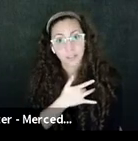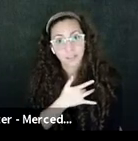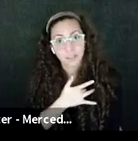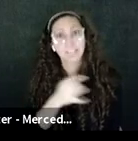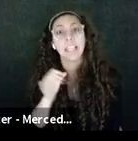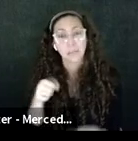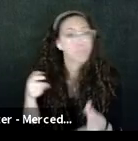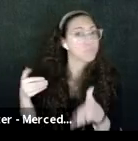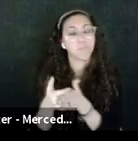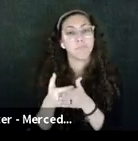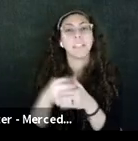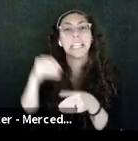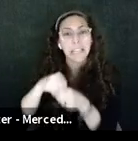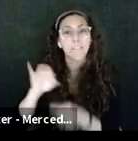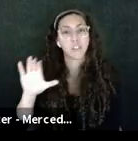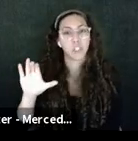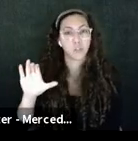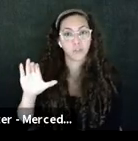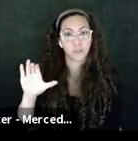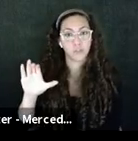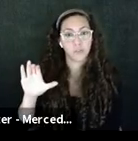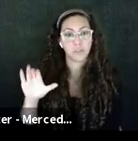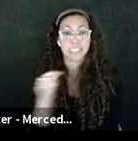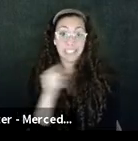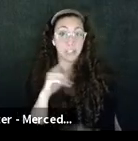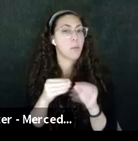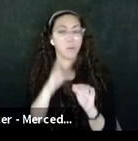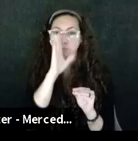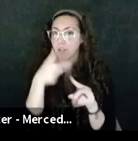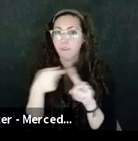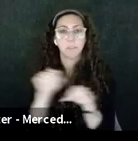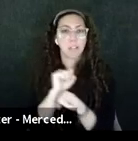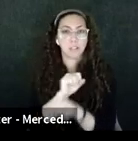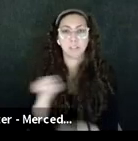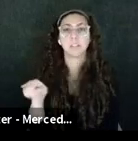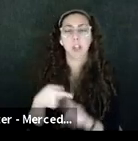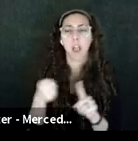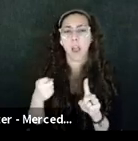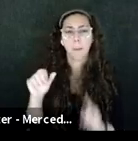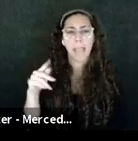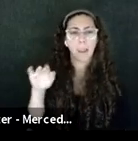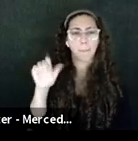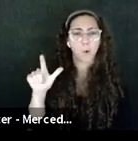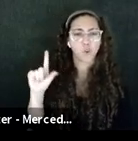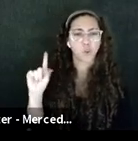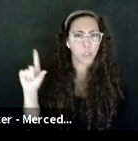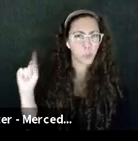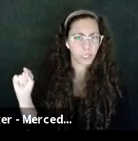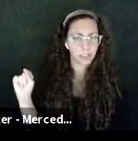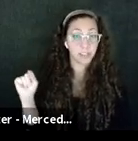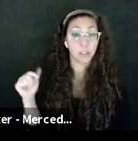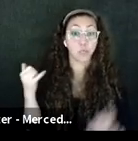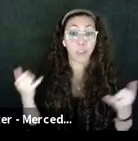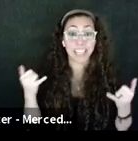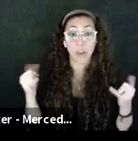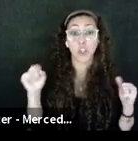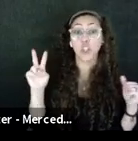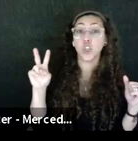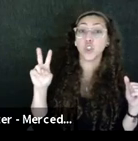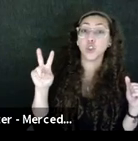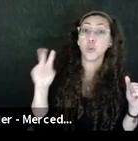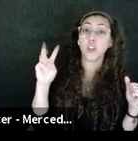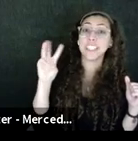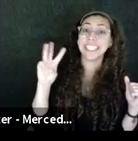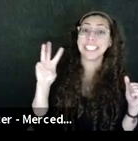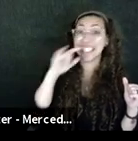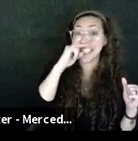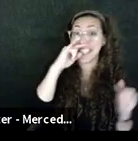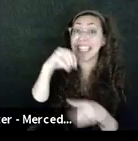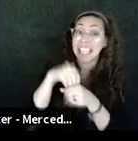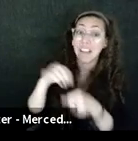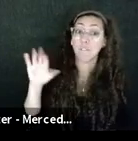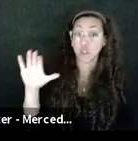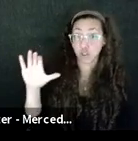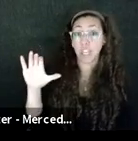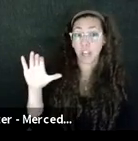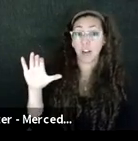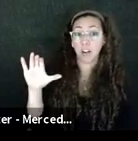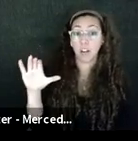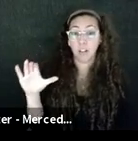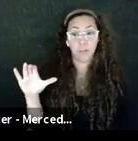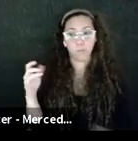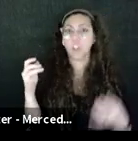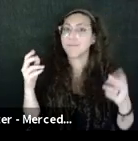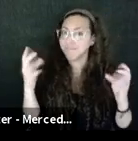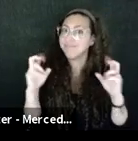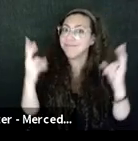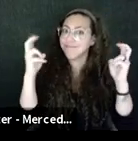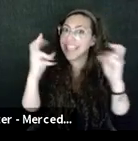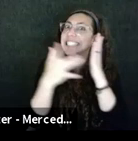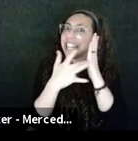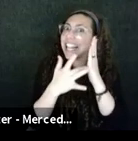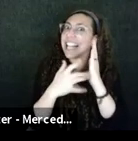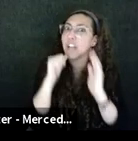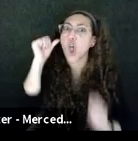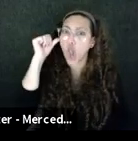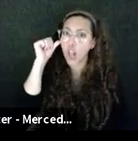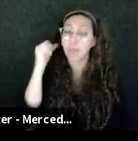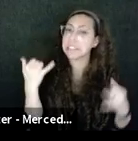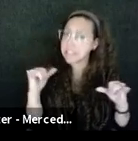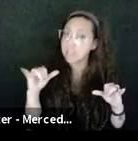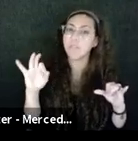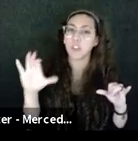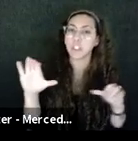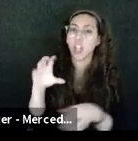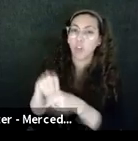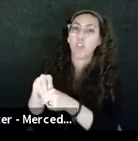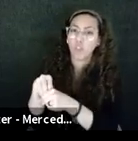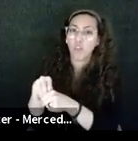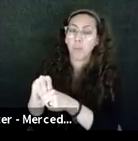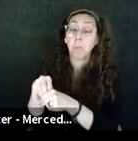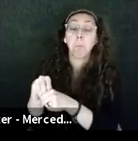Jason Williams: So right now, again I pulled this number directly from the stats from April of 2020 there are 206 kids in the foster care system that are legally adults but they still are in the system. So that means that they still have a social worker.